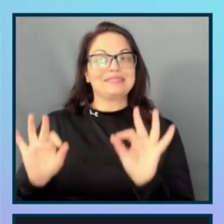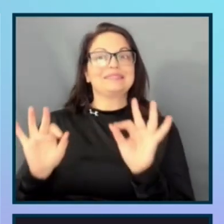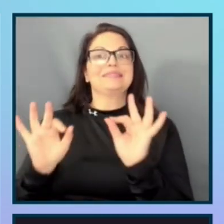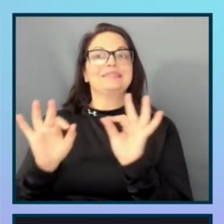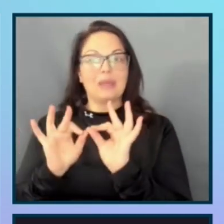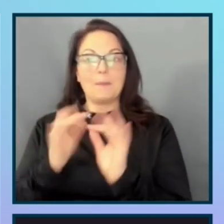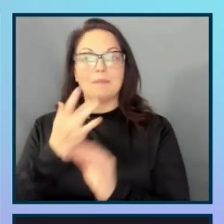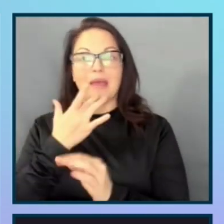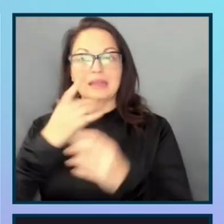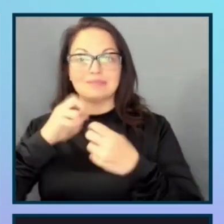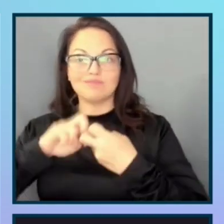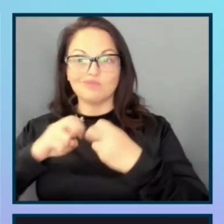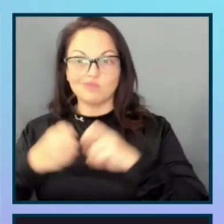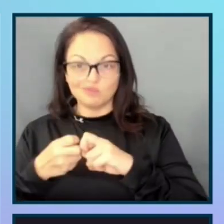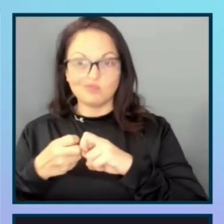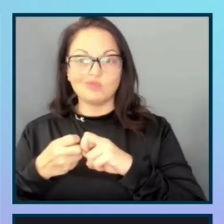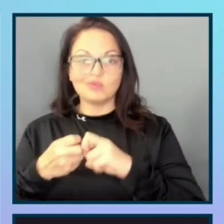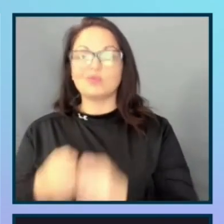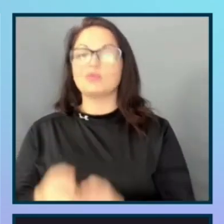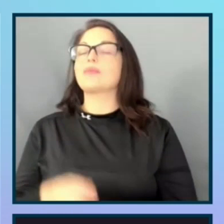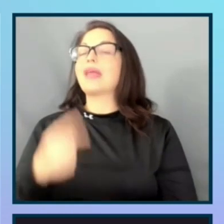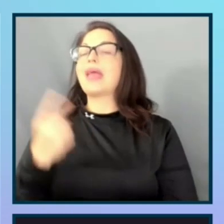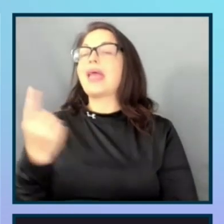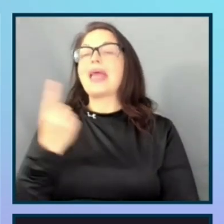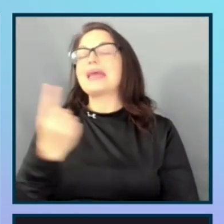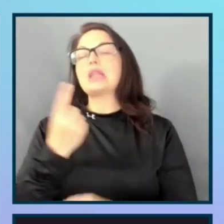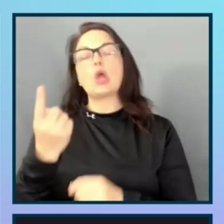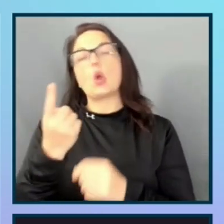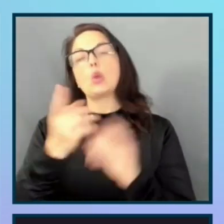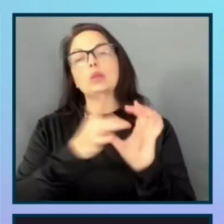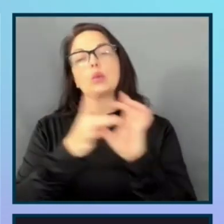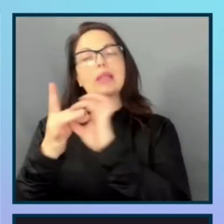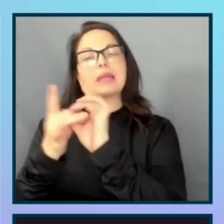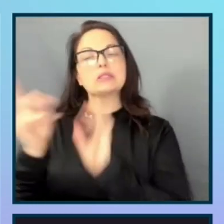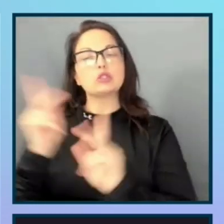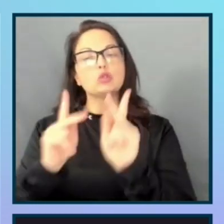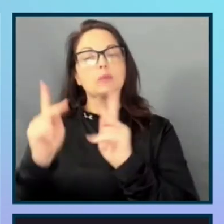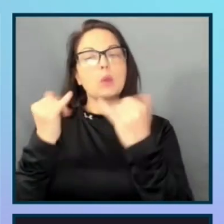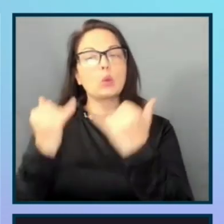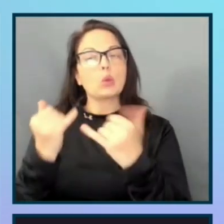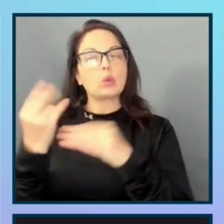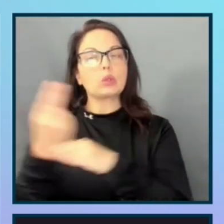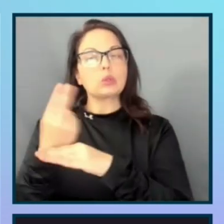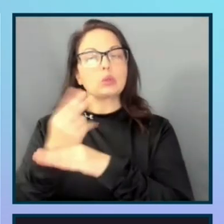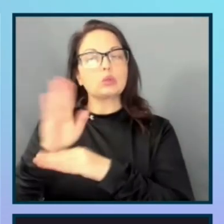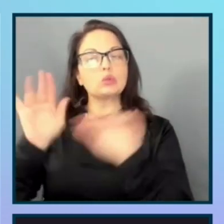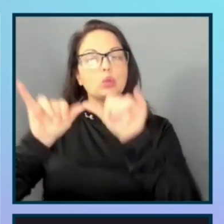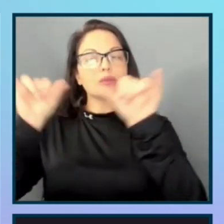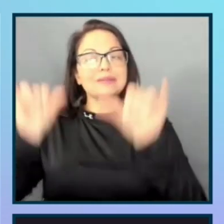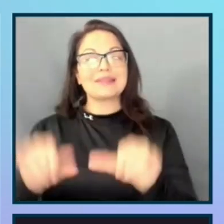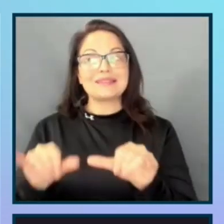that currently use your systems. It will always by its nature, exclude those who don't use it.